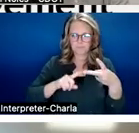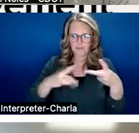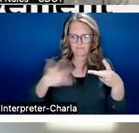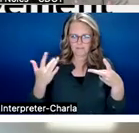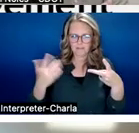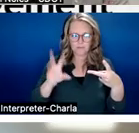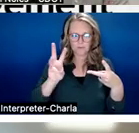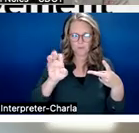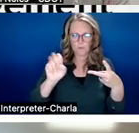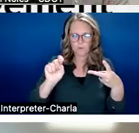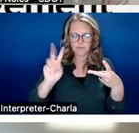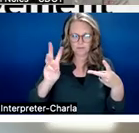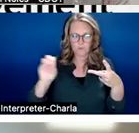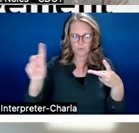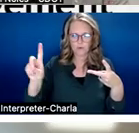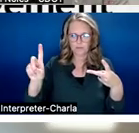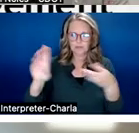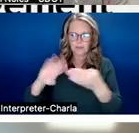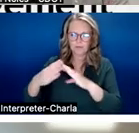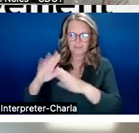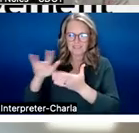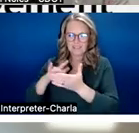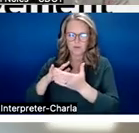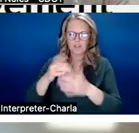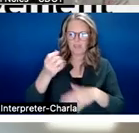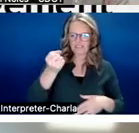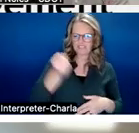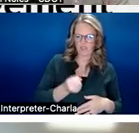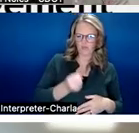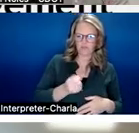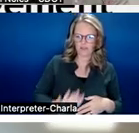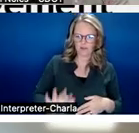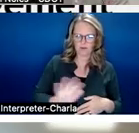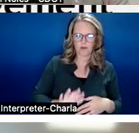So in the southern part of the corridor in the city and county of Denver. It's on Lowell Avenue